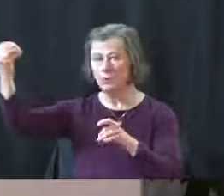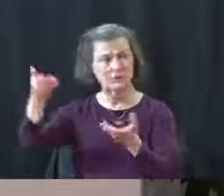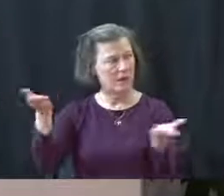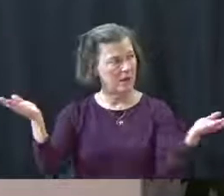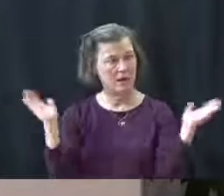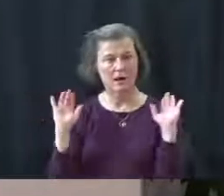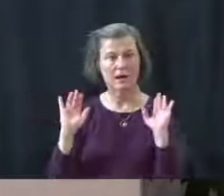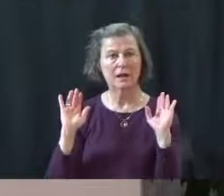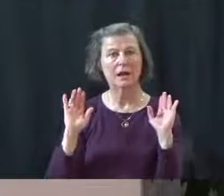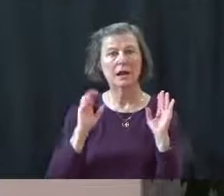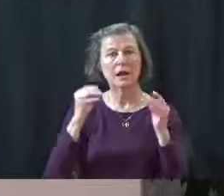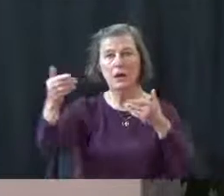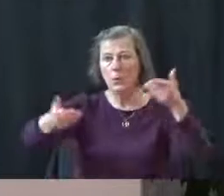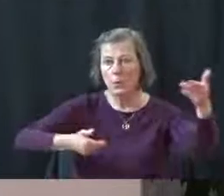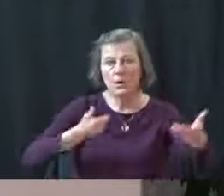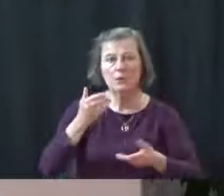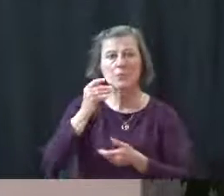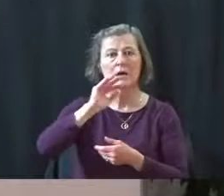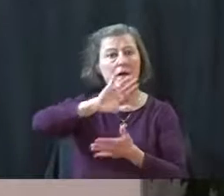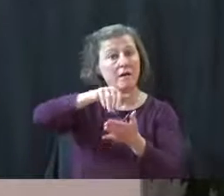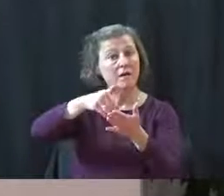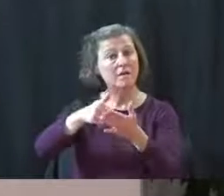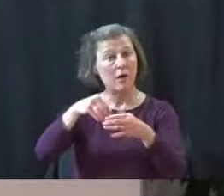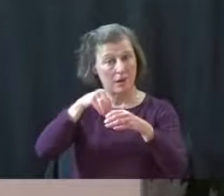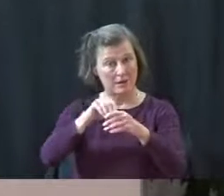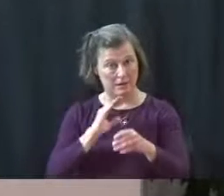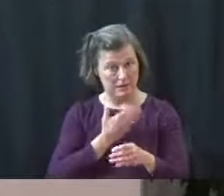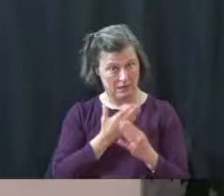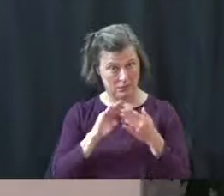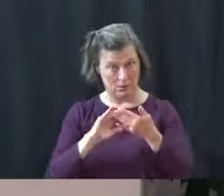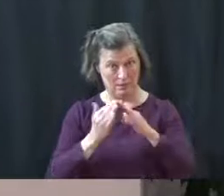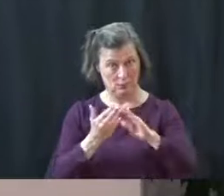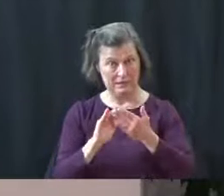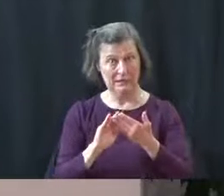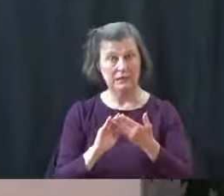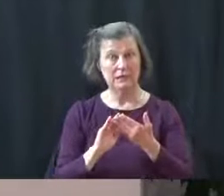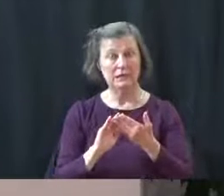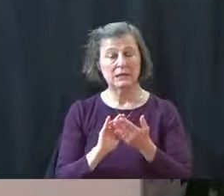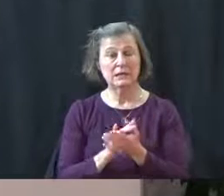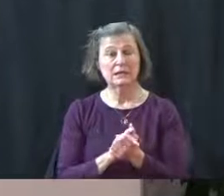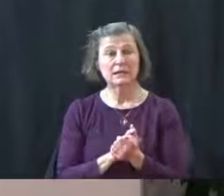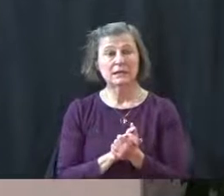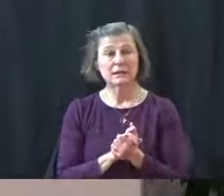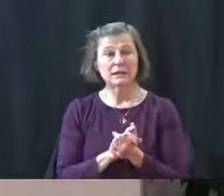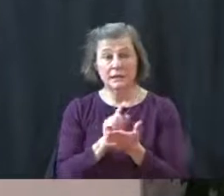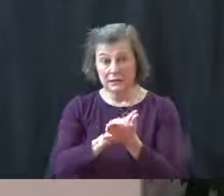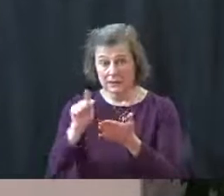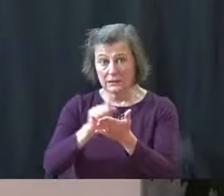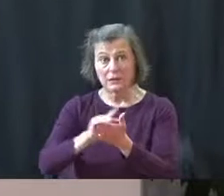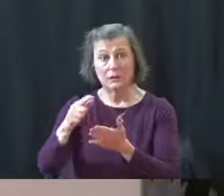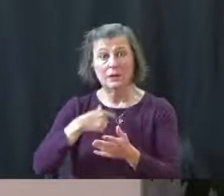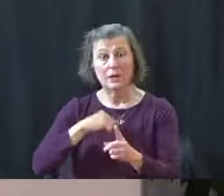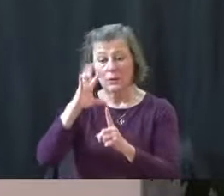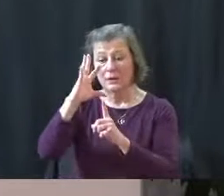welcoming of all into our community. Each week we extinguish the flames of our